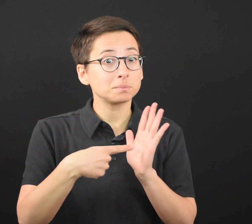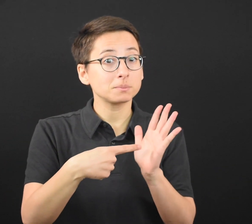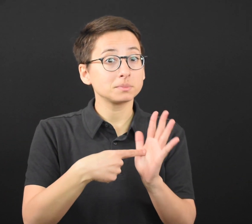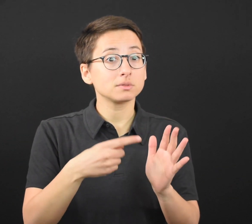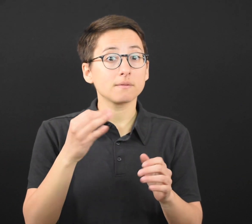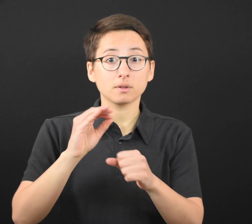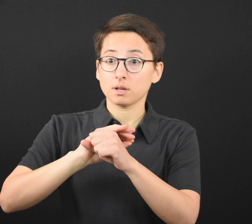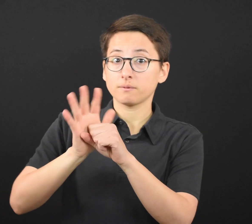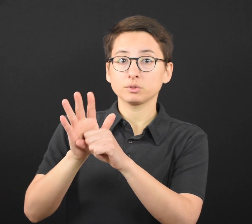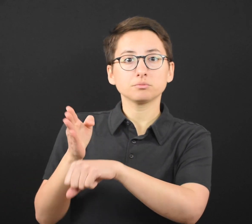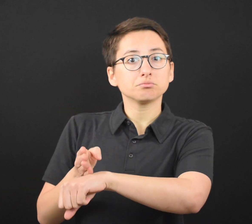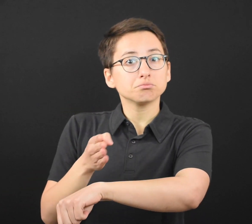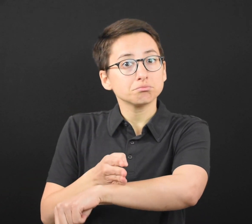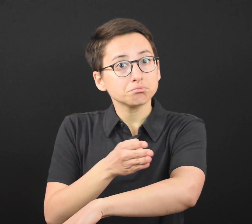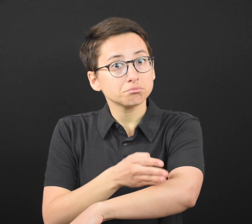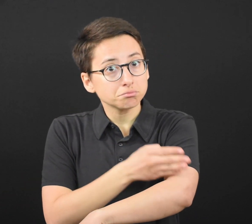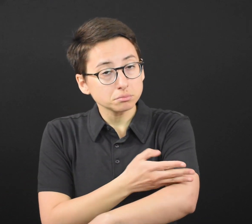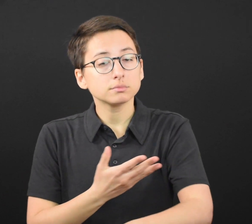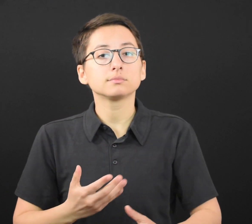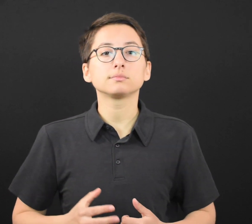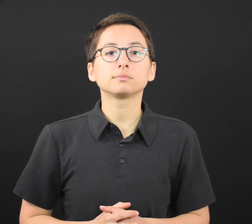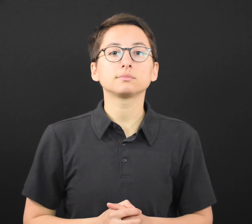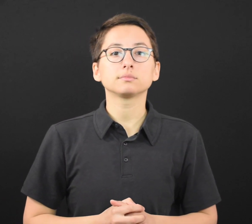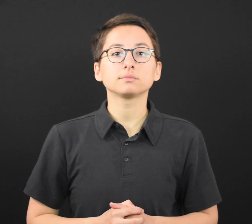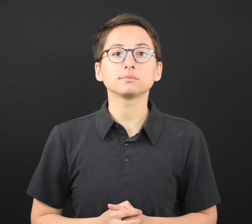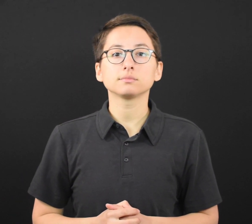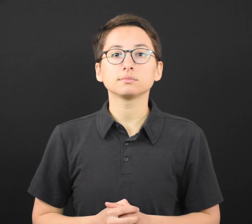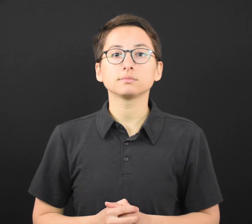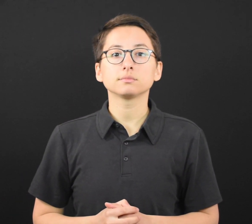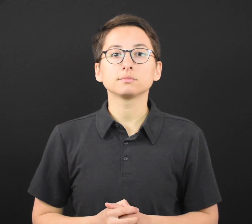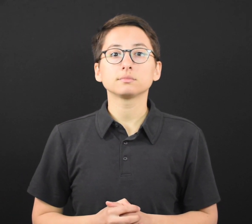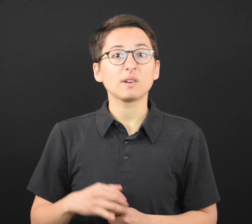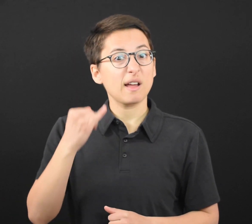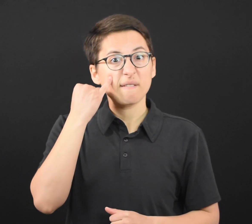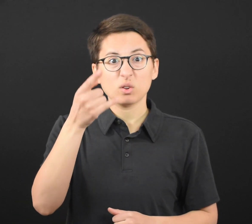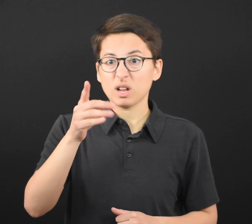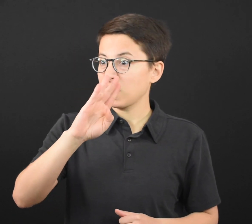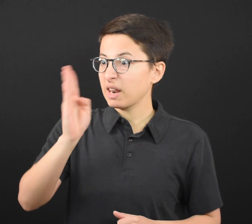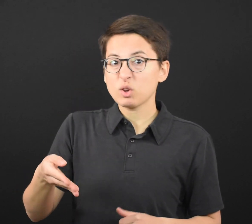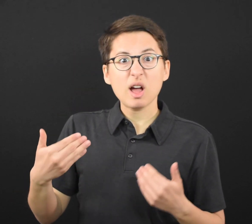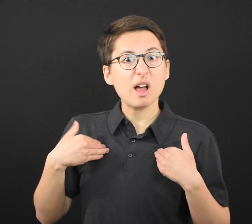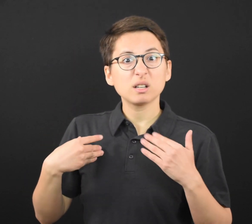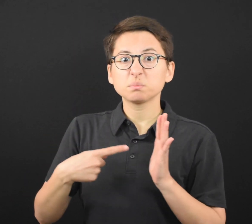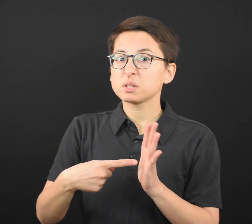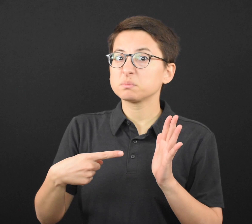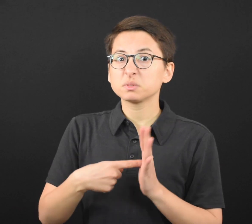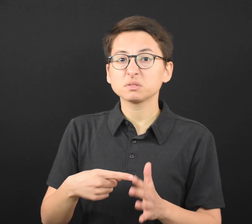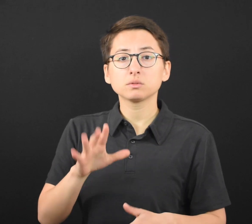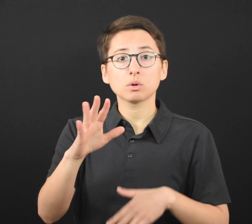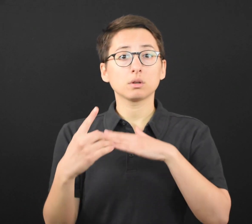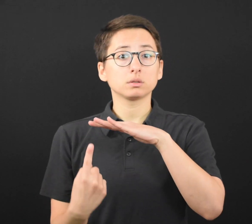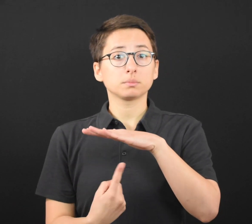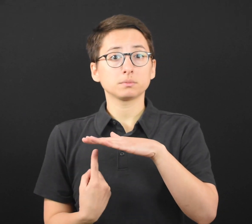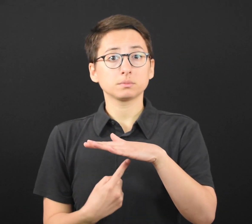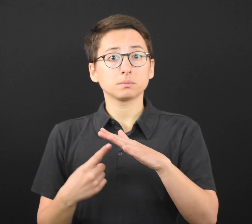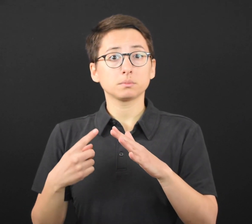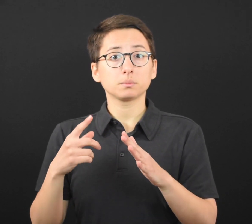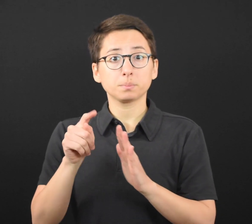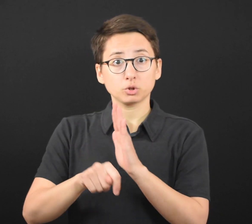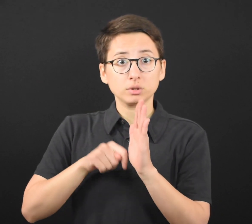● If you never had symptoms, your isolation period ends after